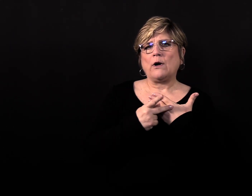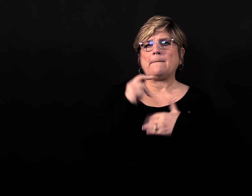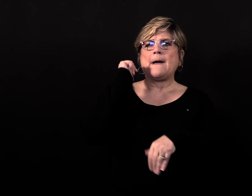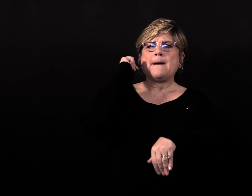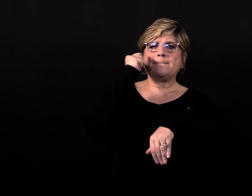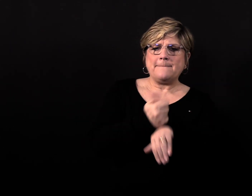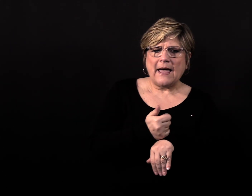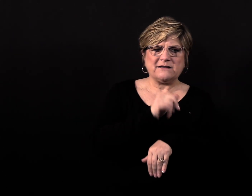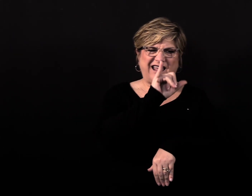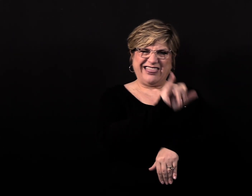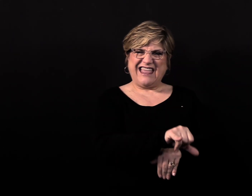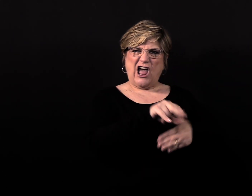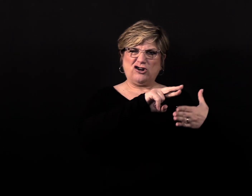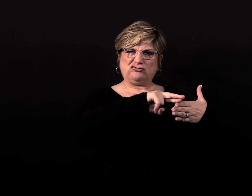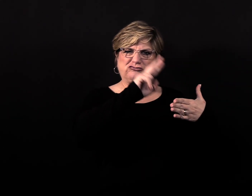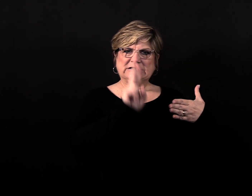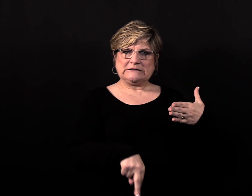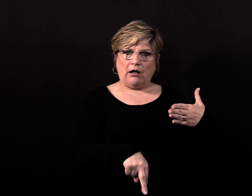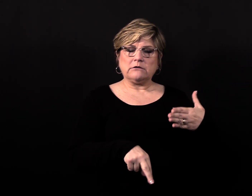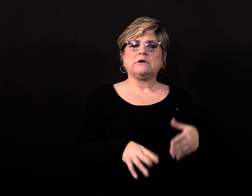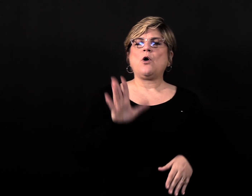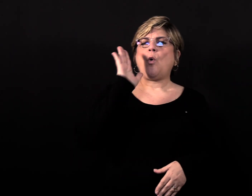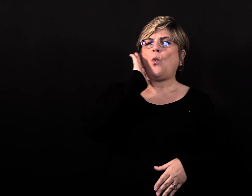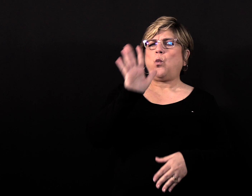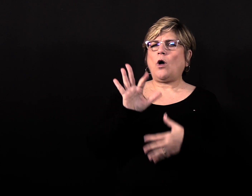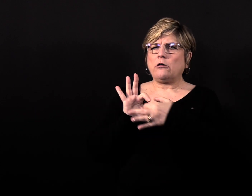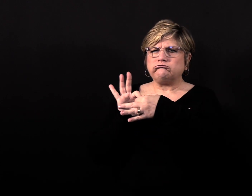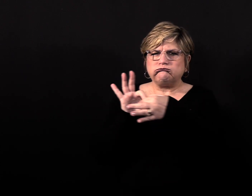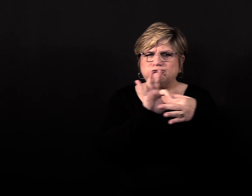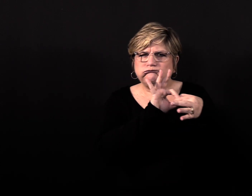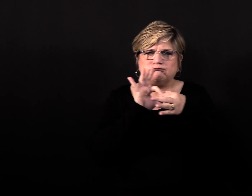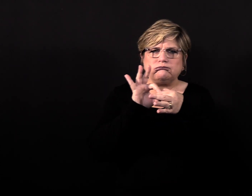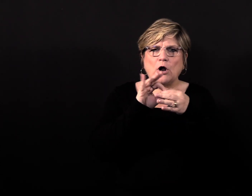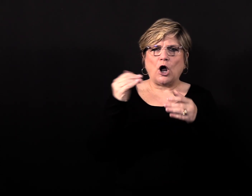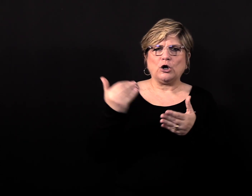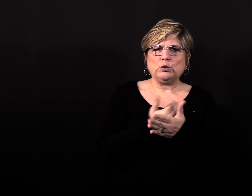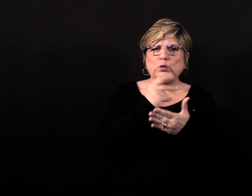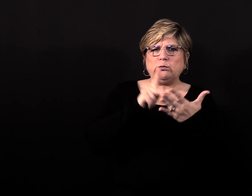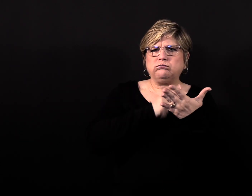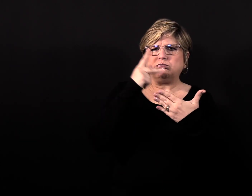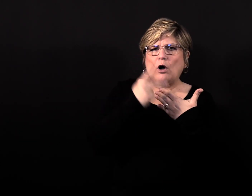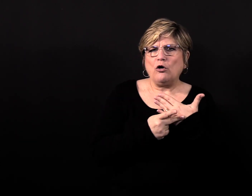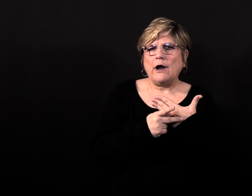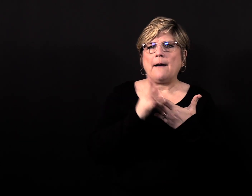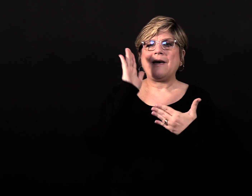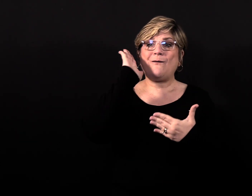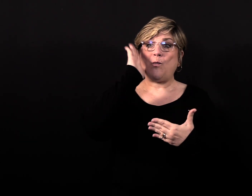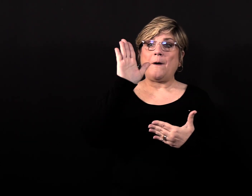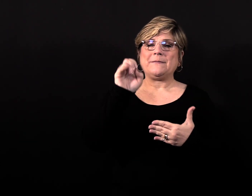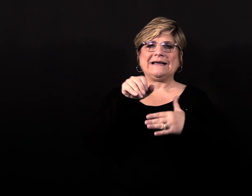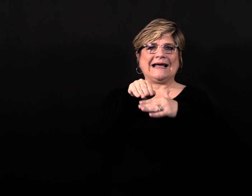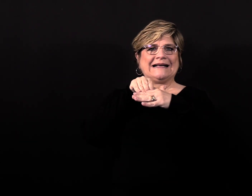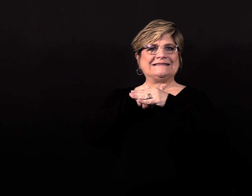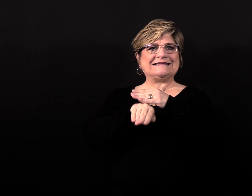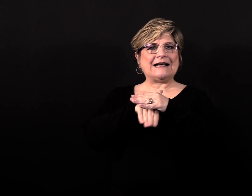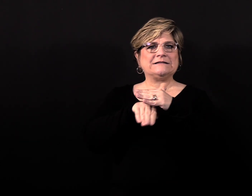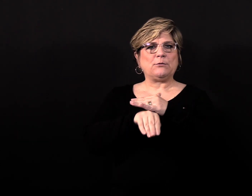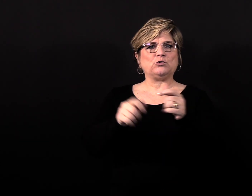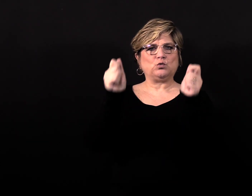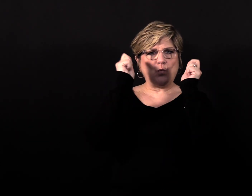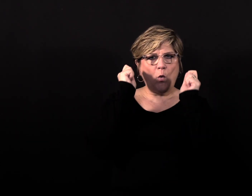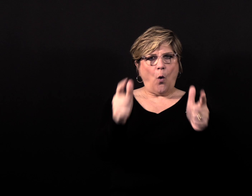based on the results and will coordinate a program that is accessible to everyone,